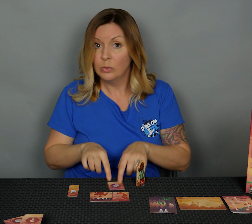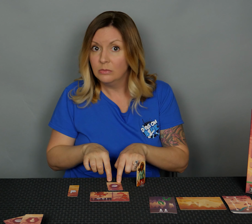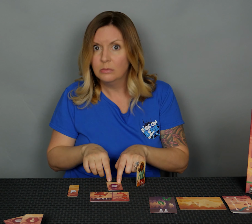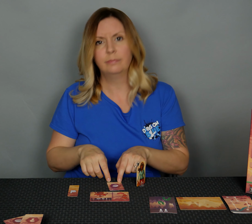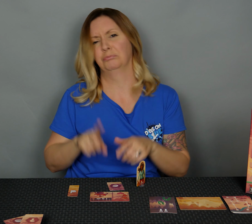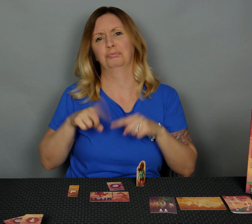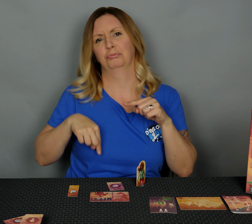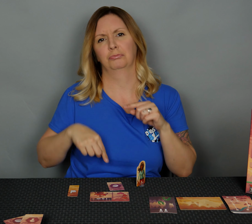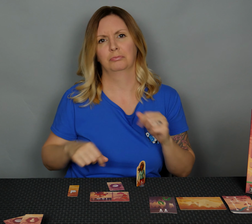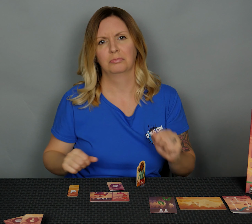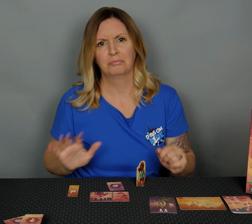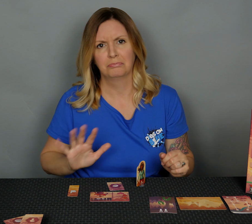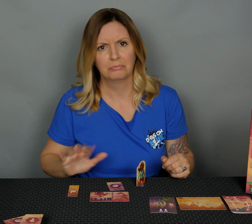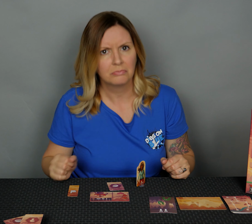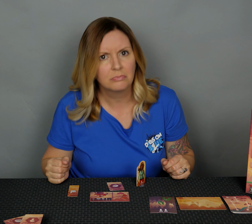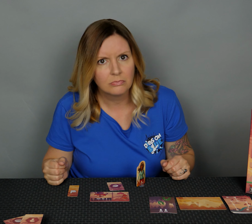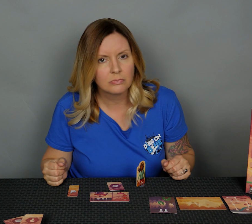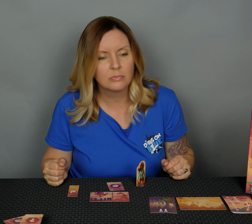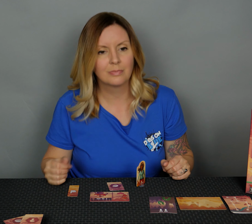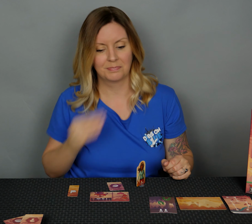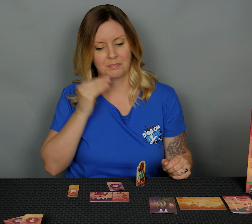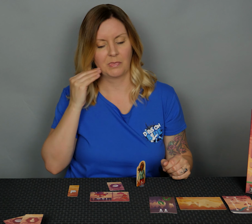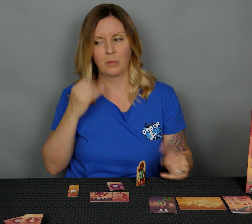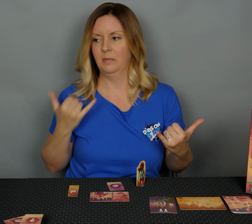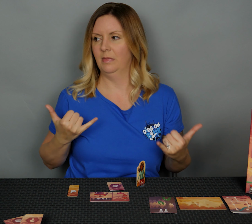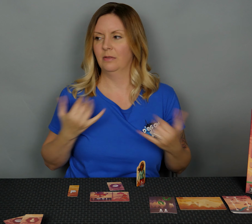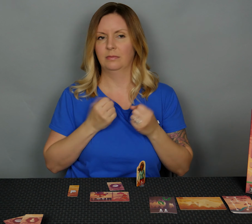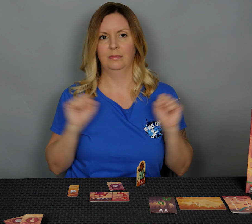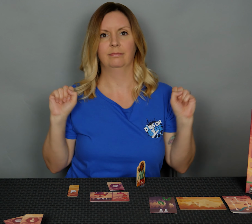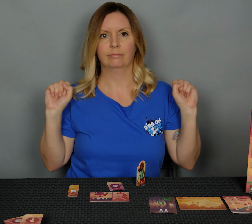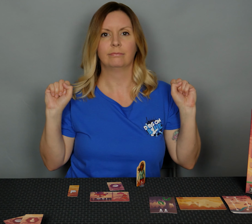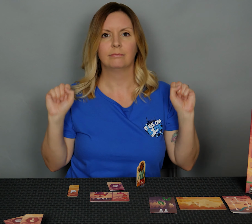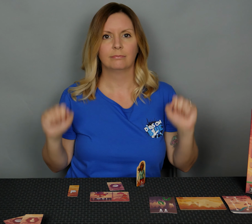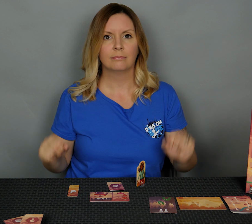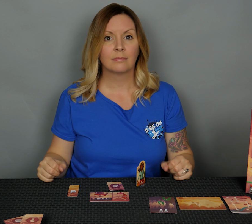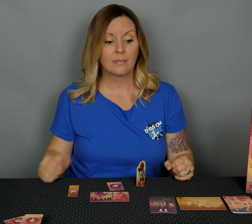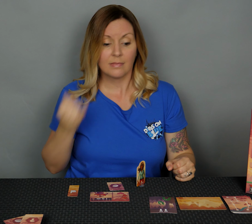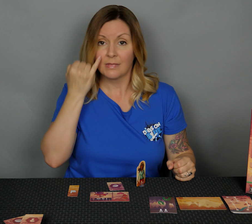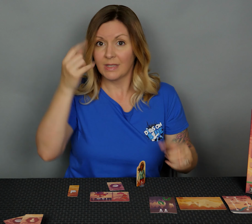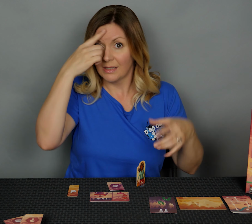you can’t lose your treasure anymore. Going home secures your safety.